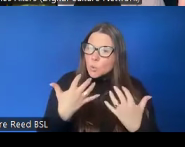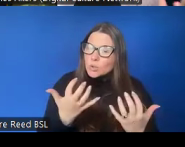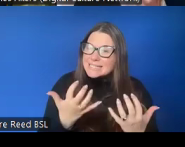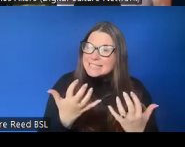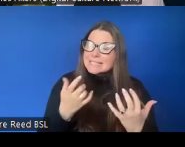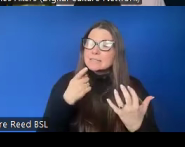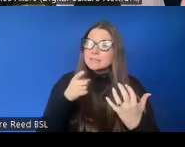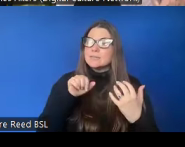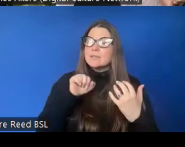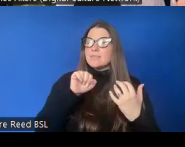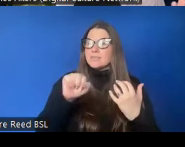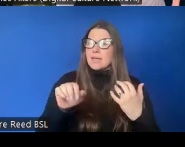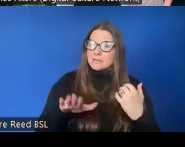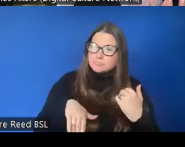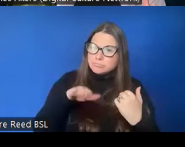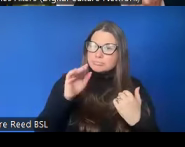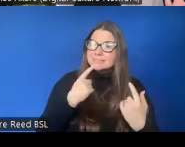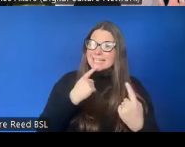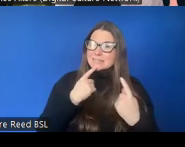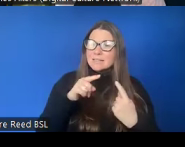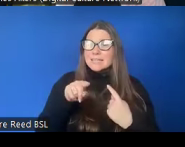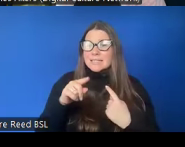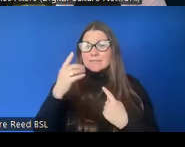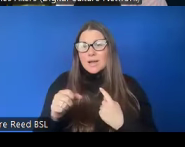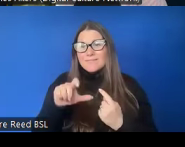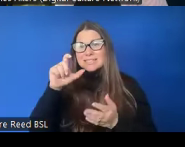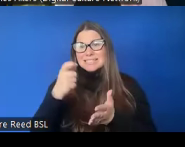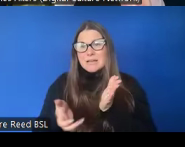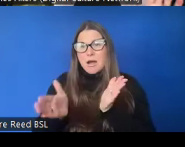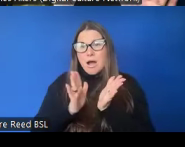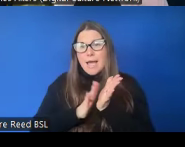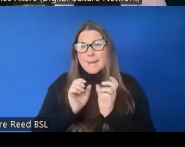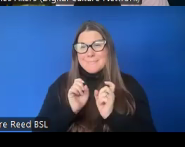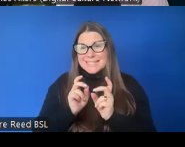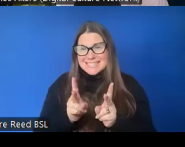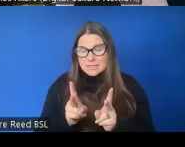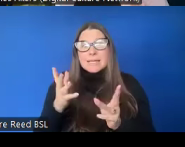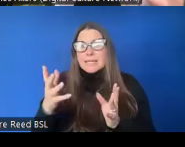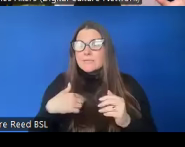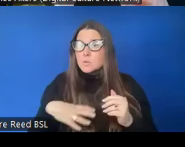If you have a customer relationship management software system, and if you need help looking at those, we've got Adam,